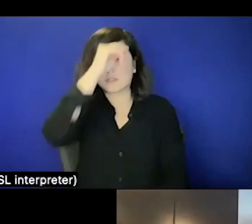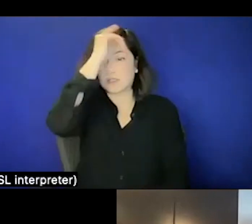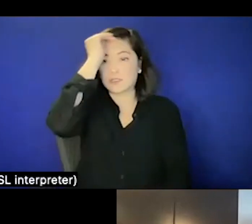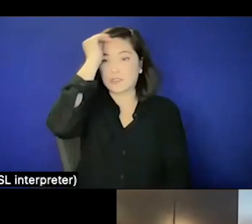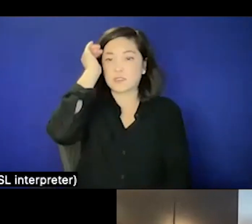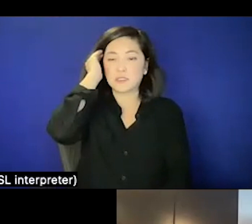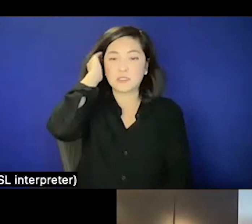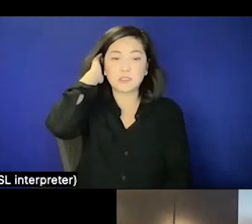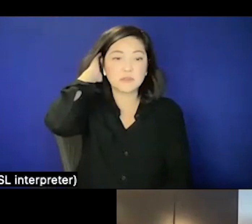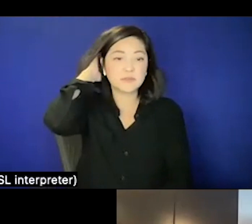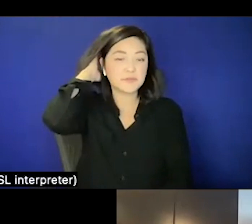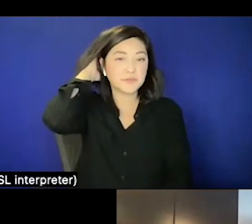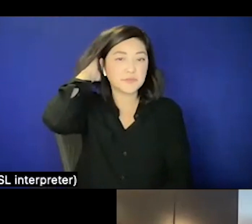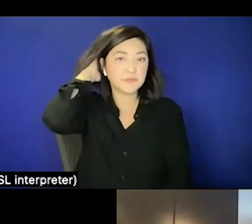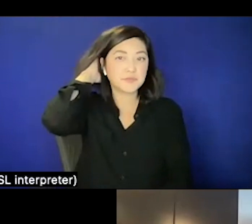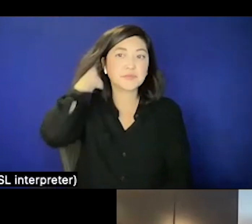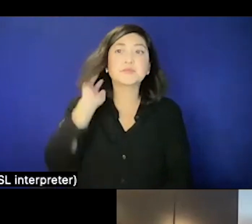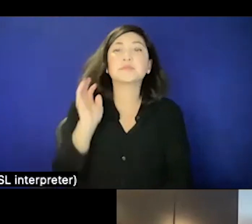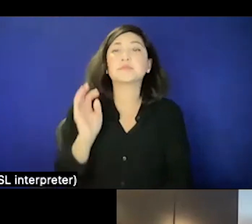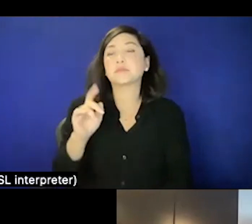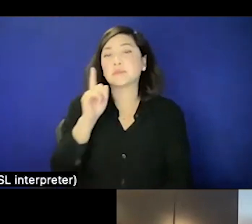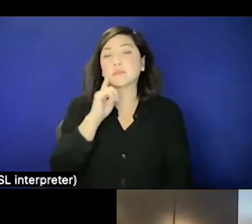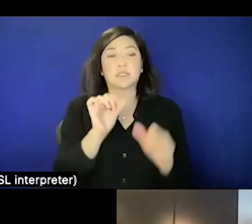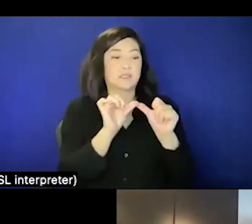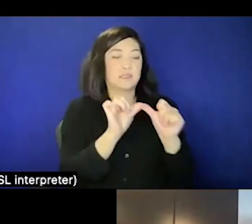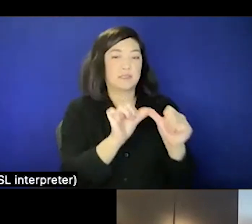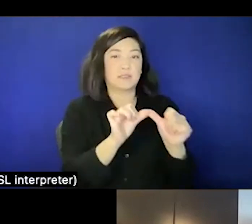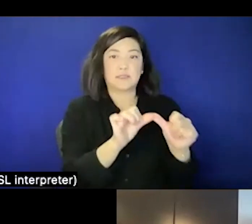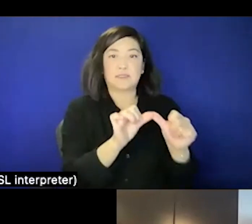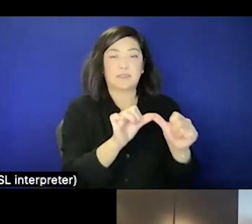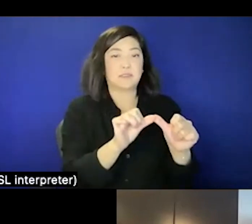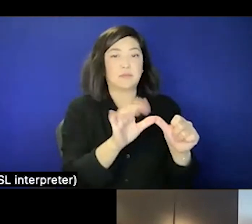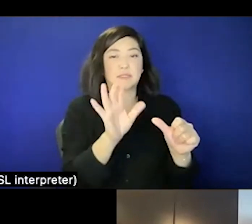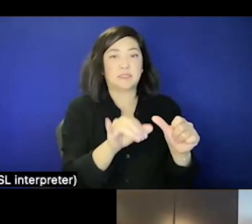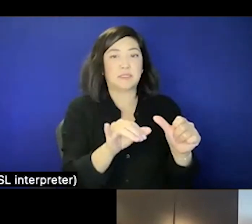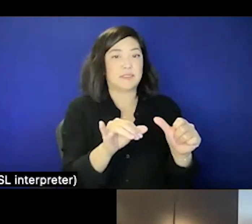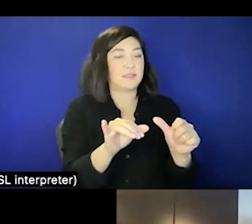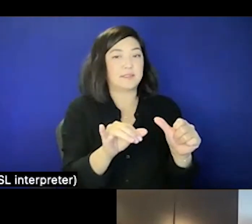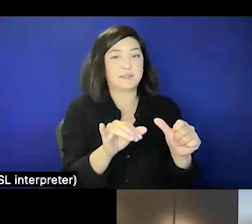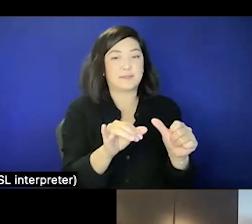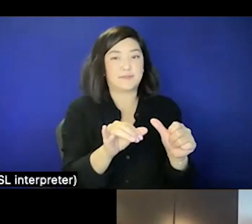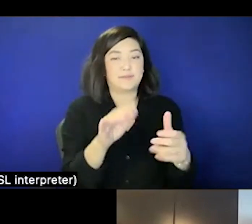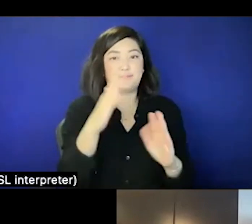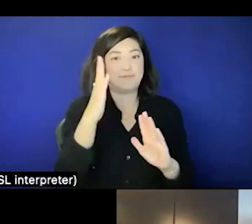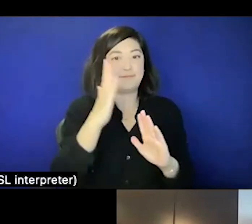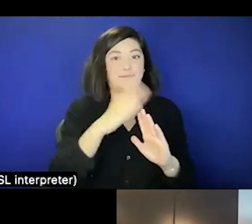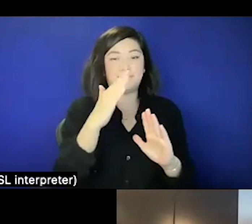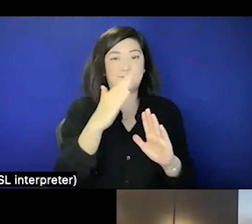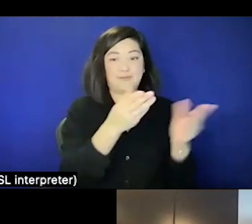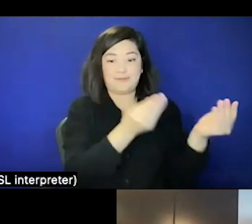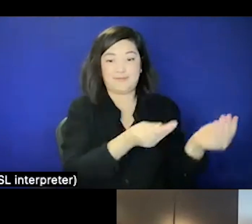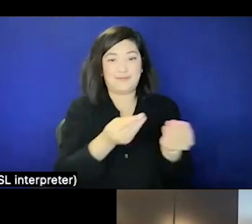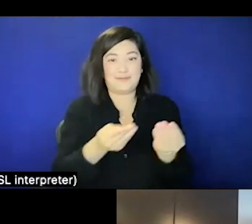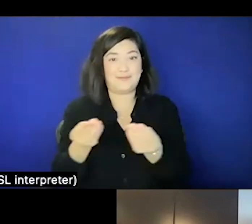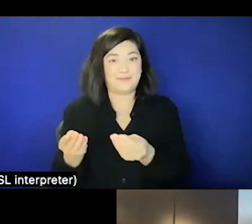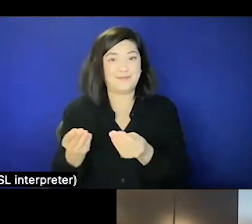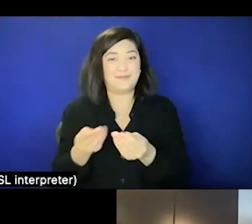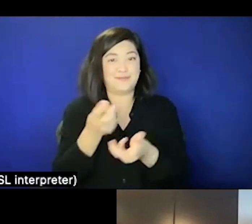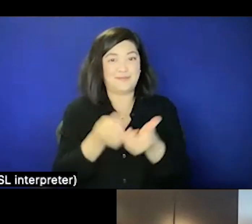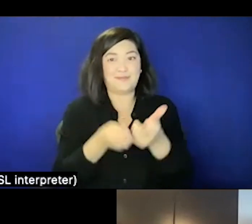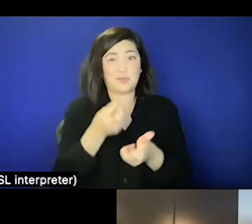the context is that I think sustainability is the ultimate supply chain problem. You know,